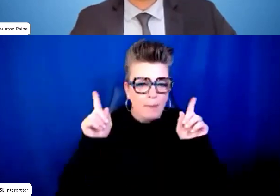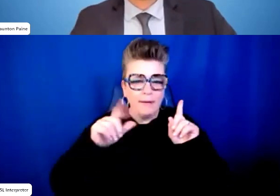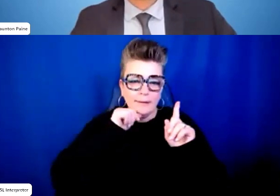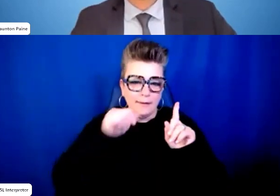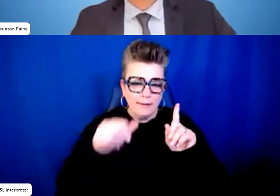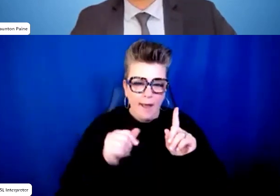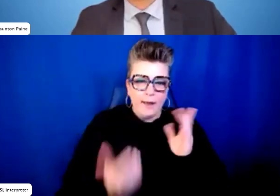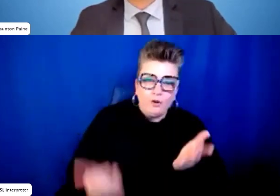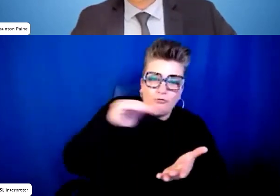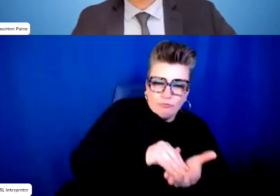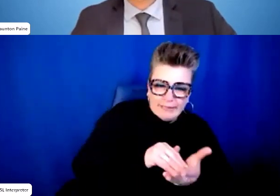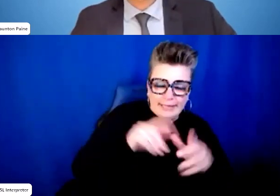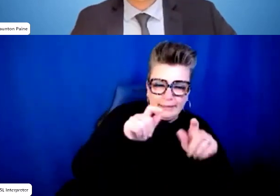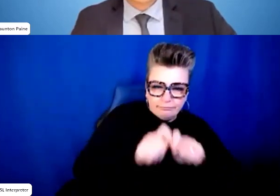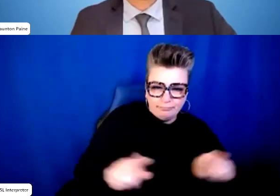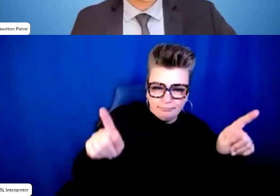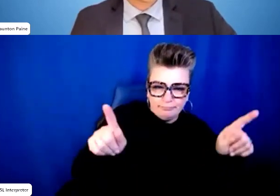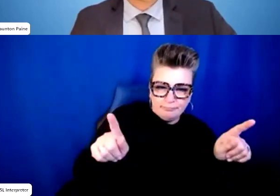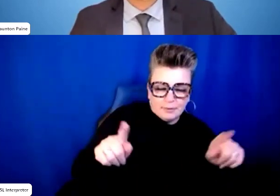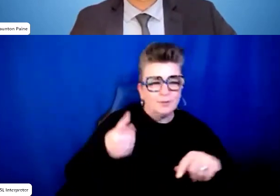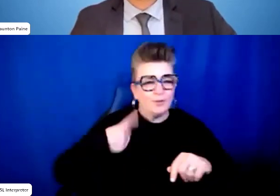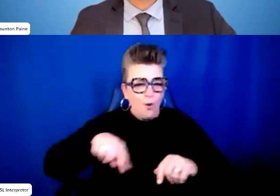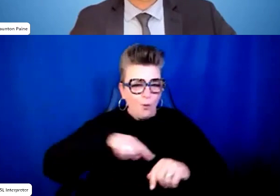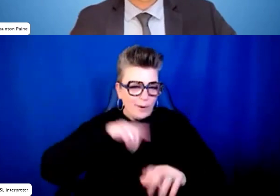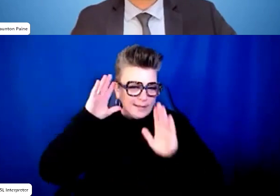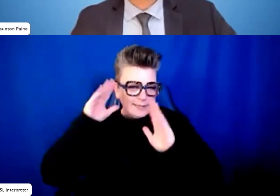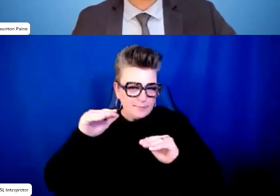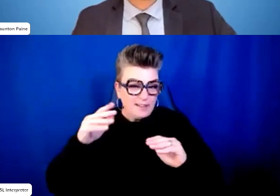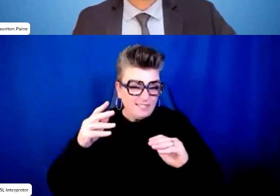but we would also expect those kinds of things to be disclosed in plans.